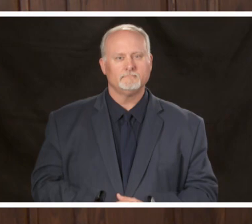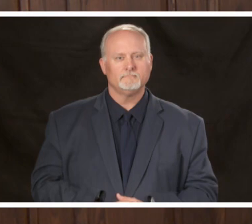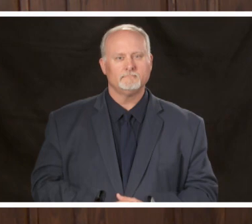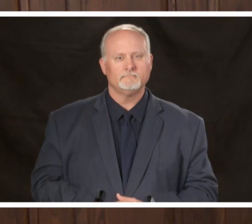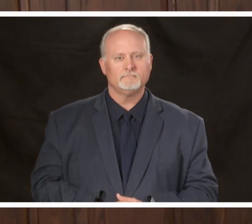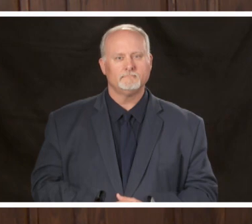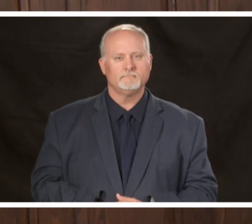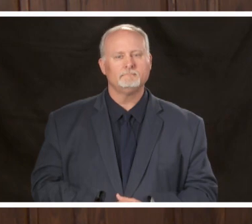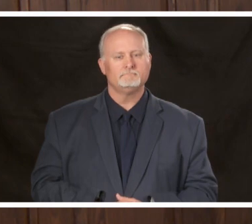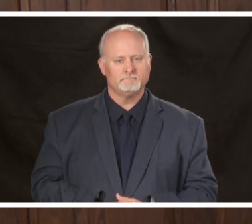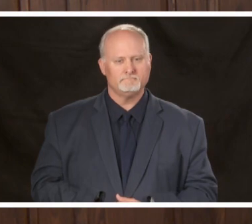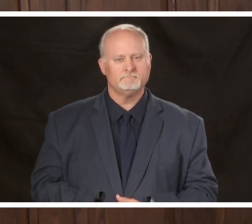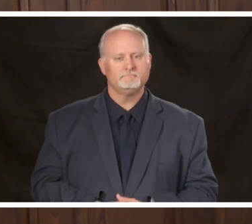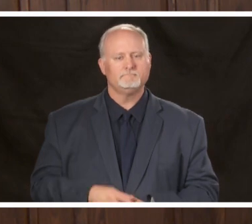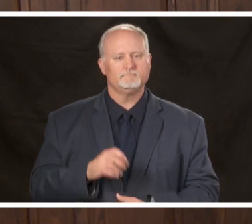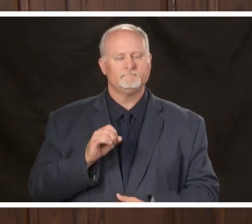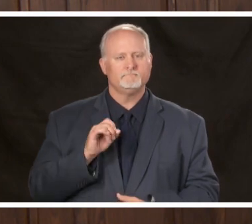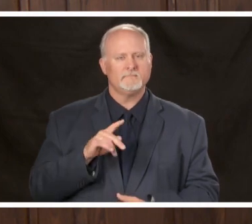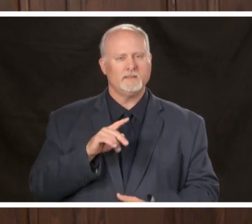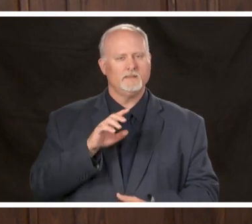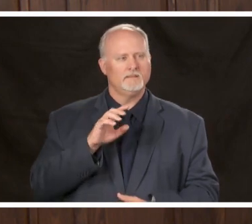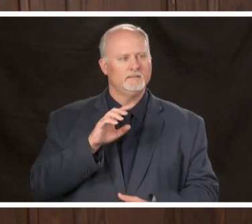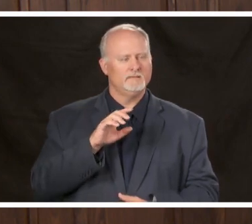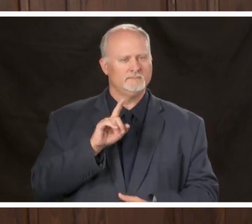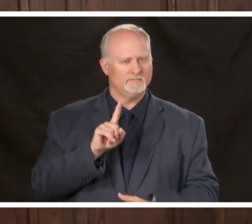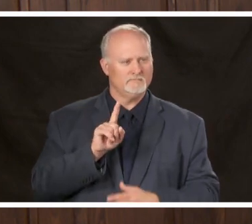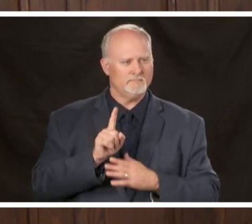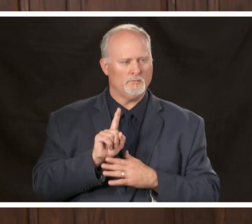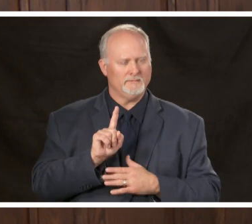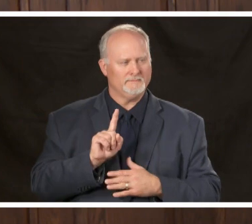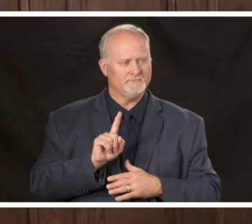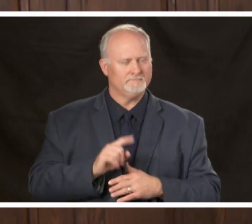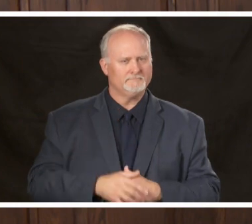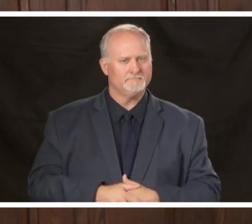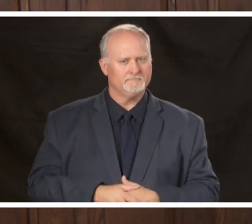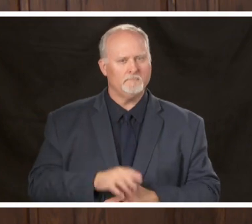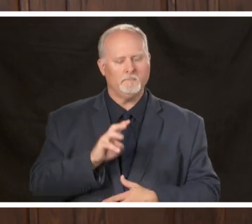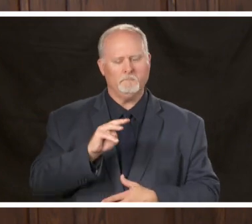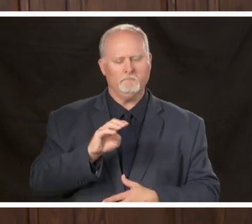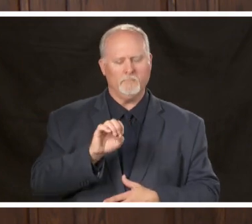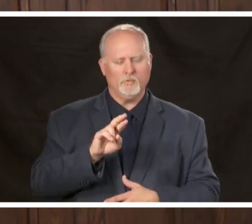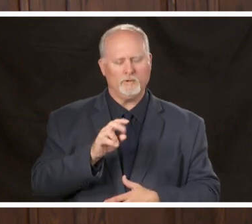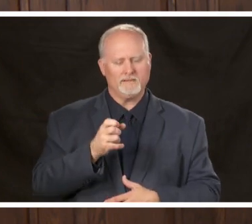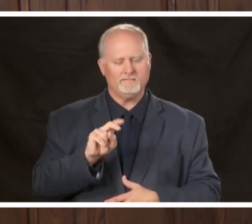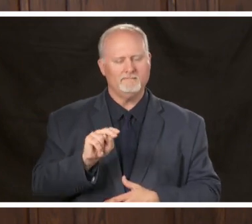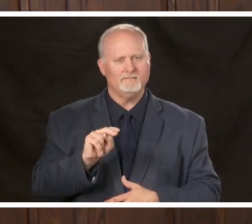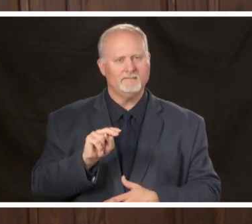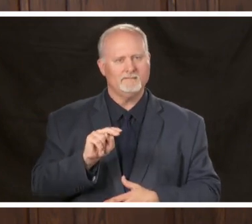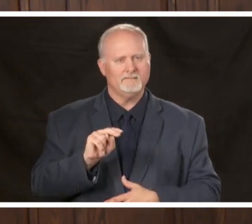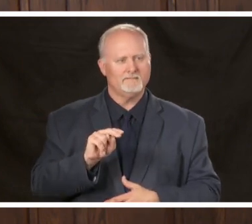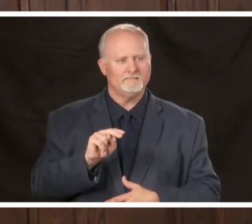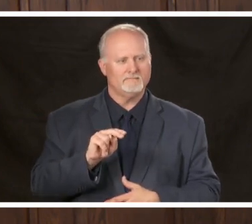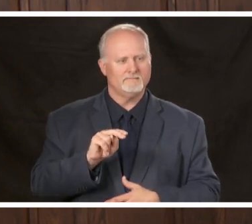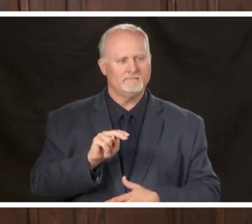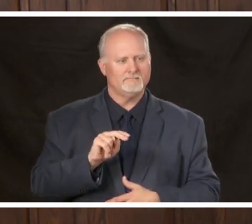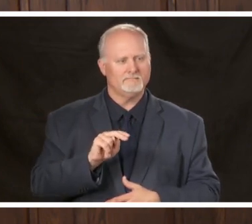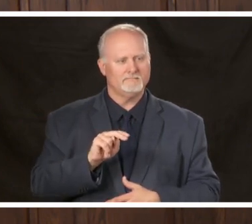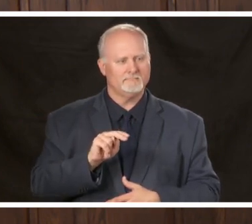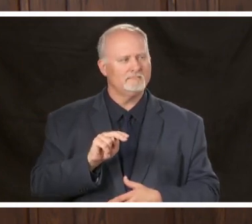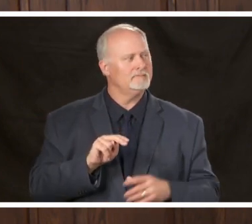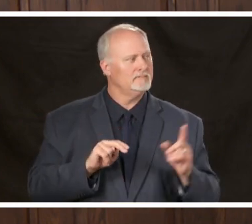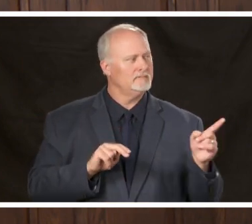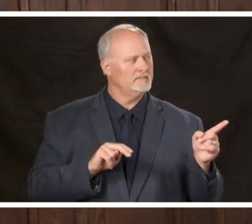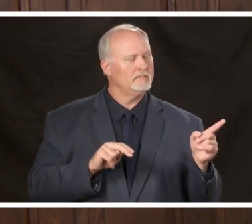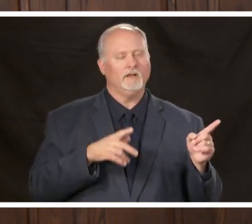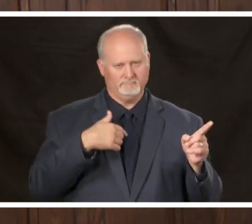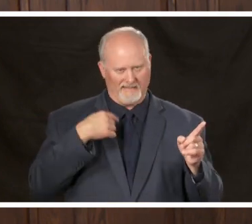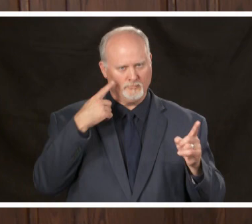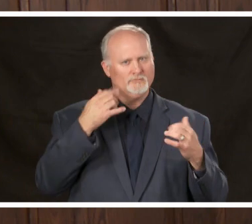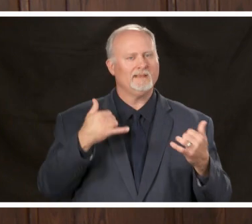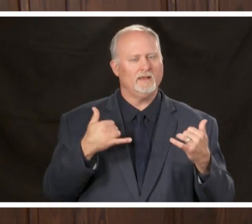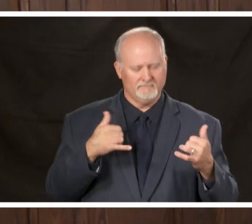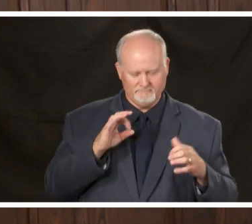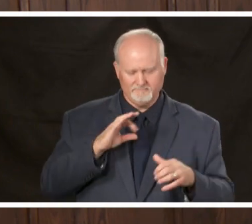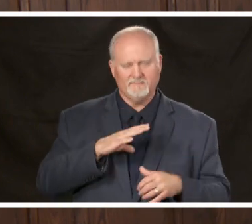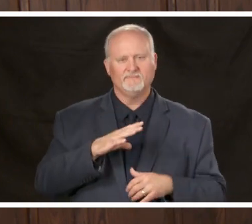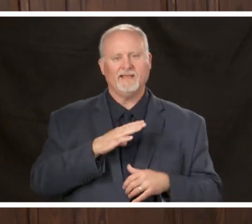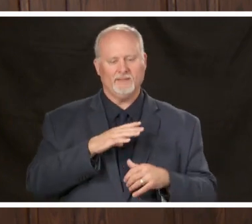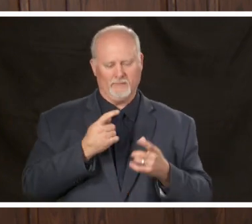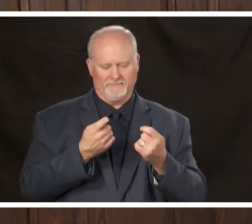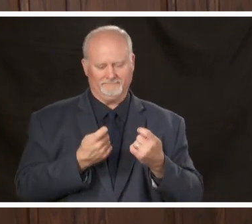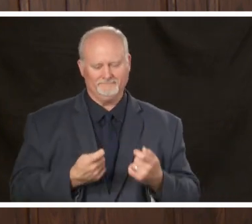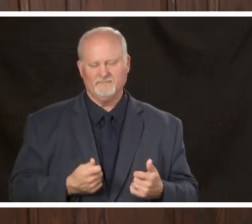all right hold on one moment Morgan okay yes oh we were able to remove the the